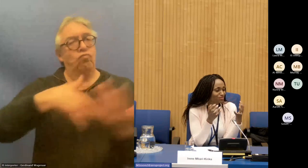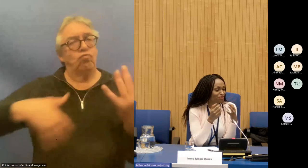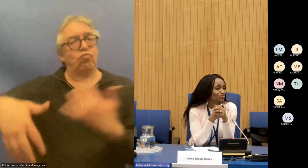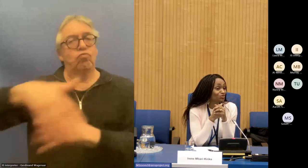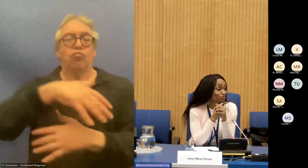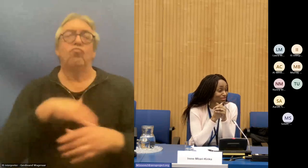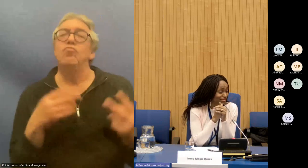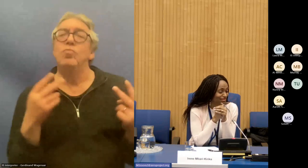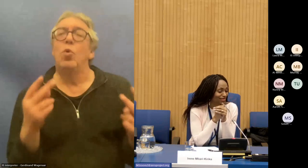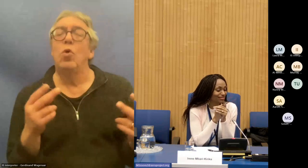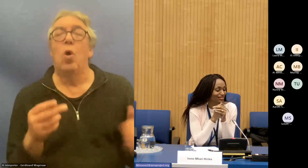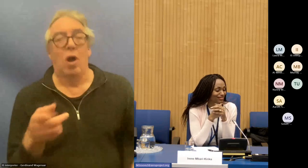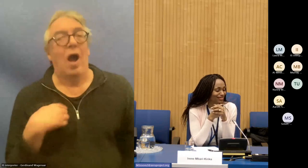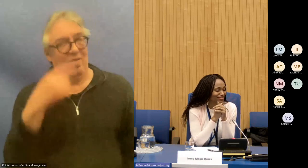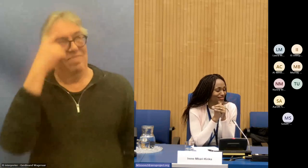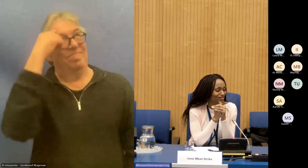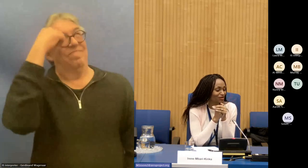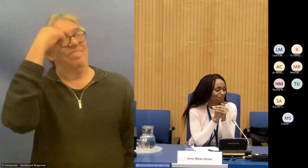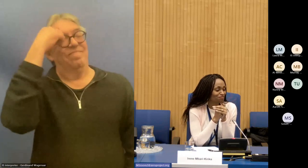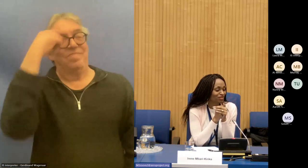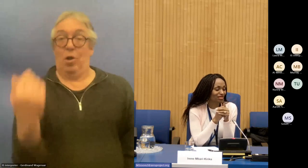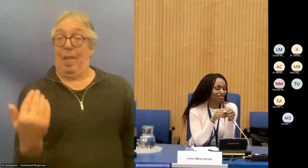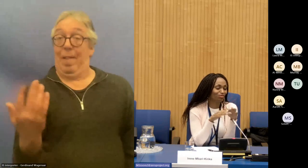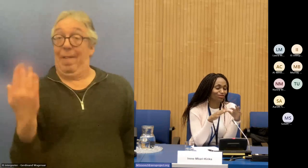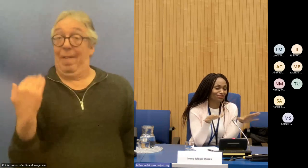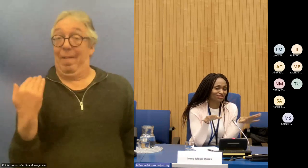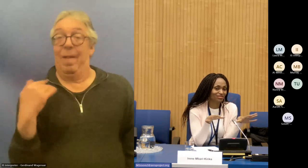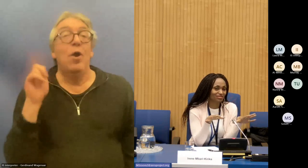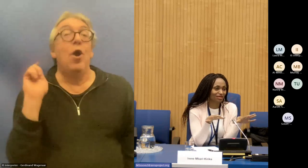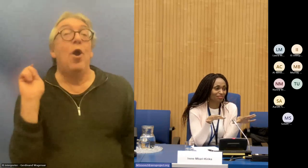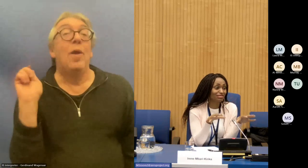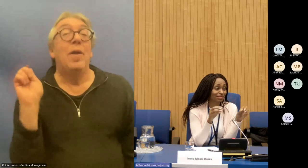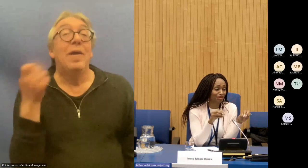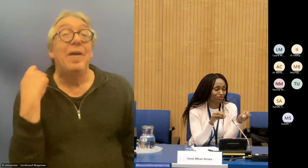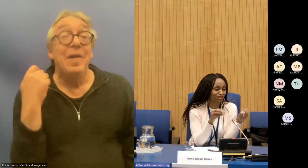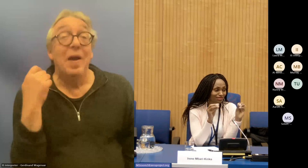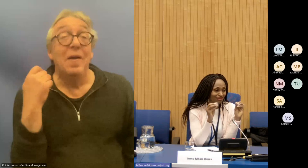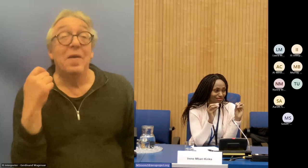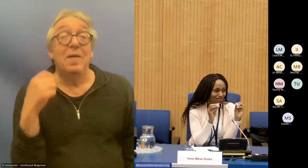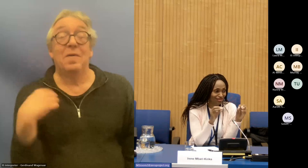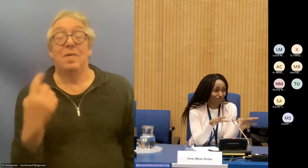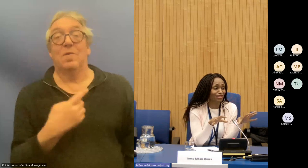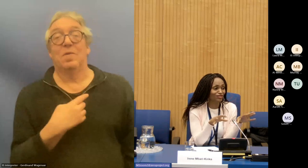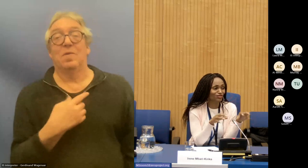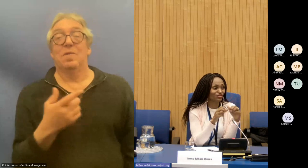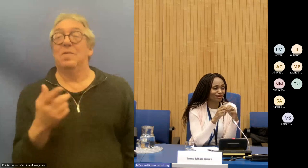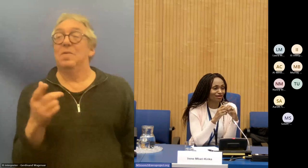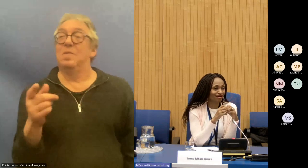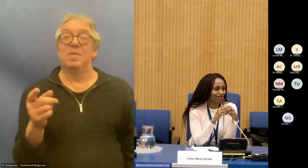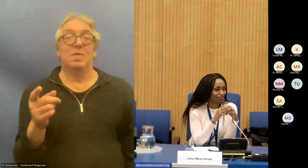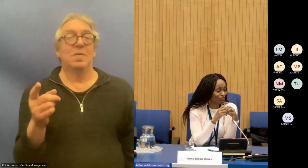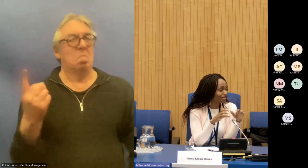experience we recently had in Kenya, there was an amazing library built in a village for the